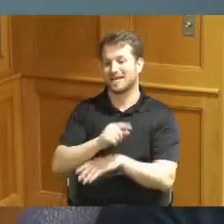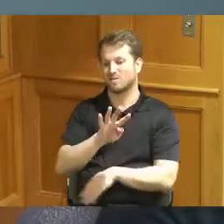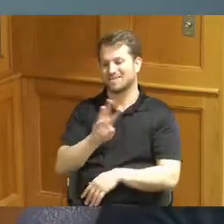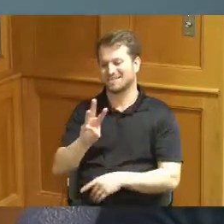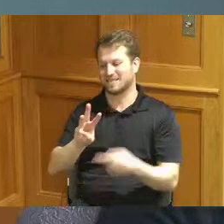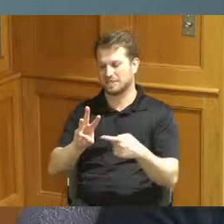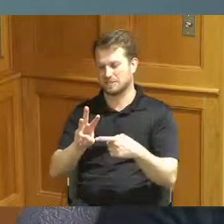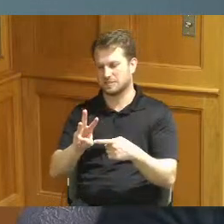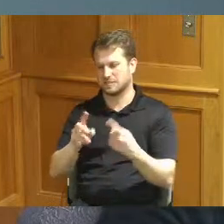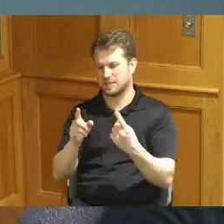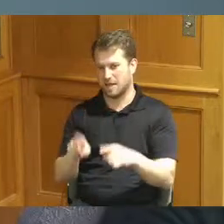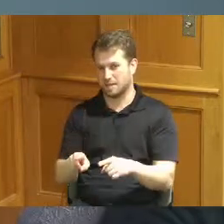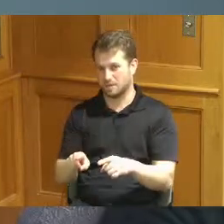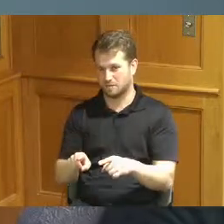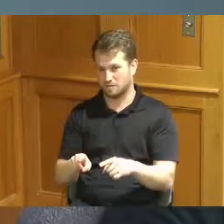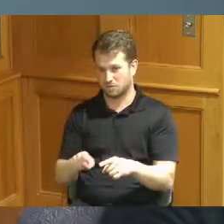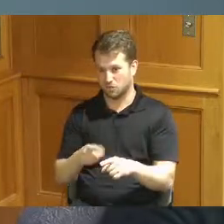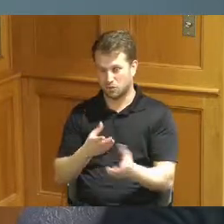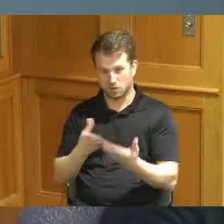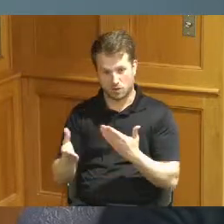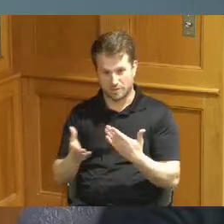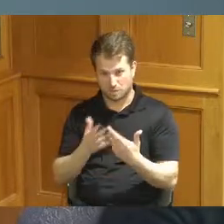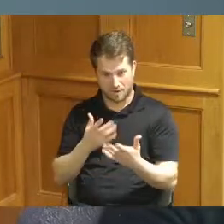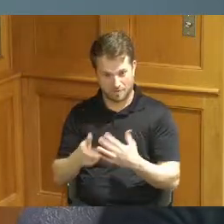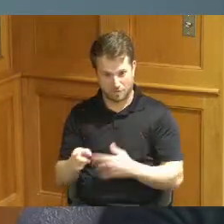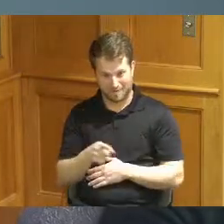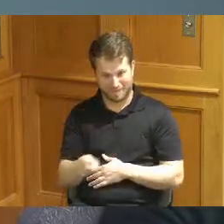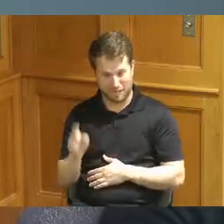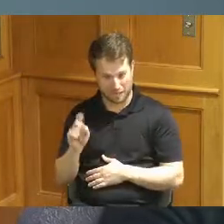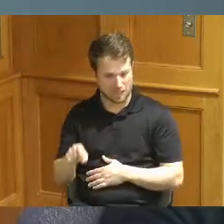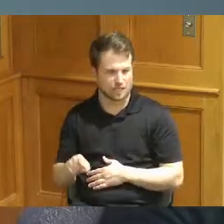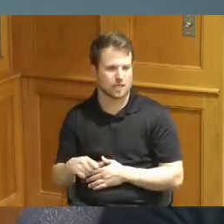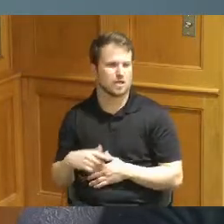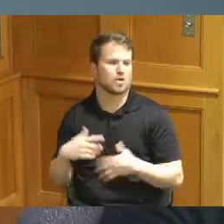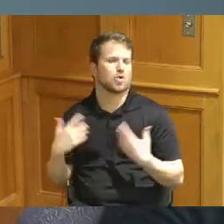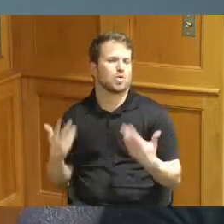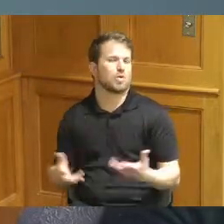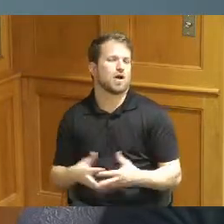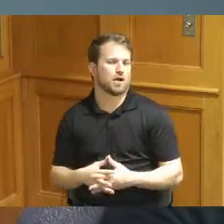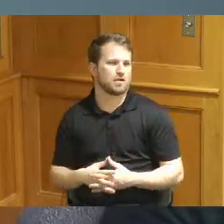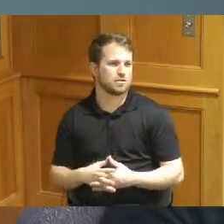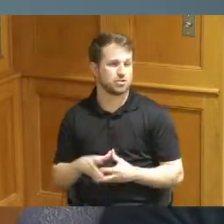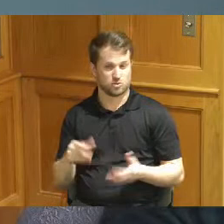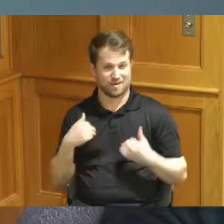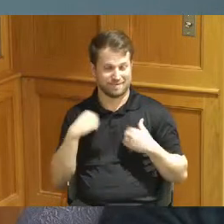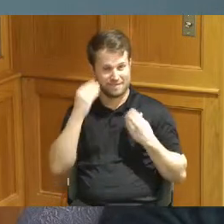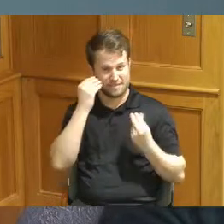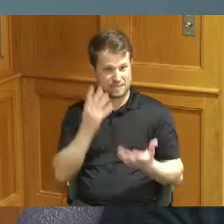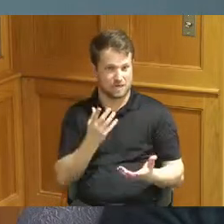did they get the services that they needed so you have that data does to show where they well if you